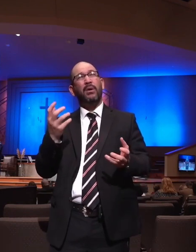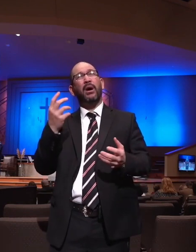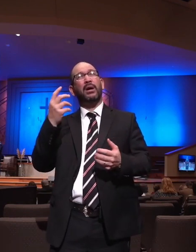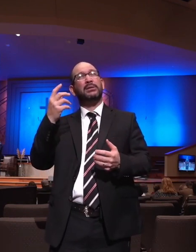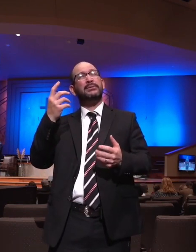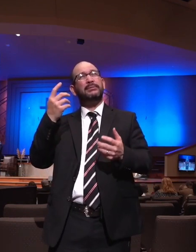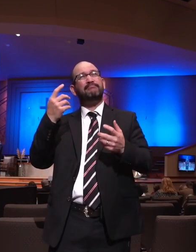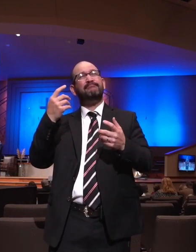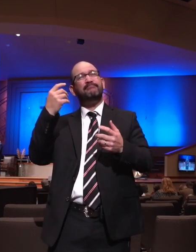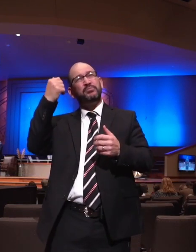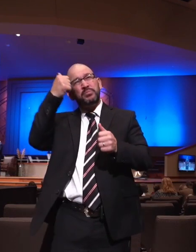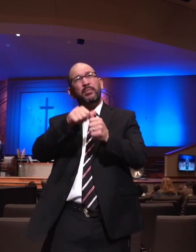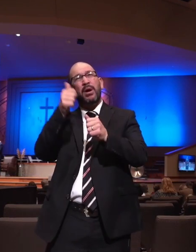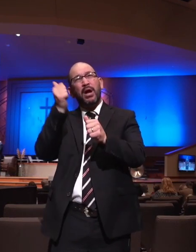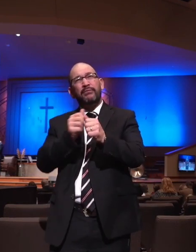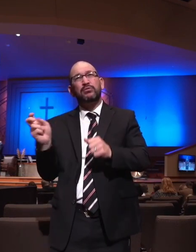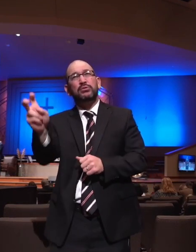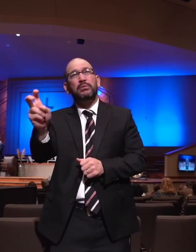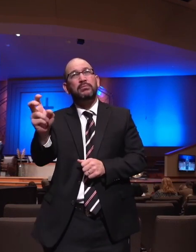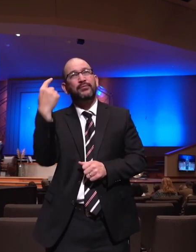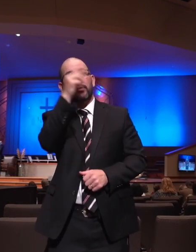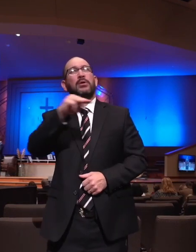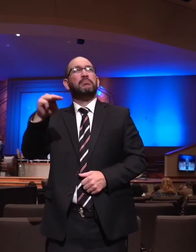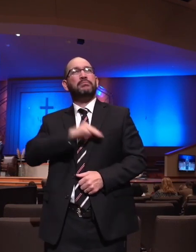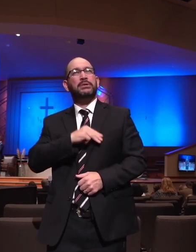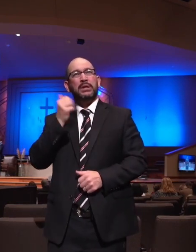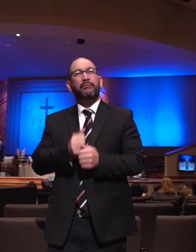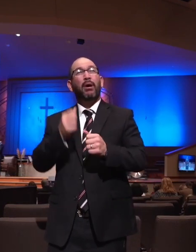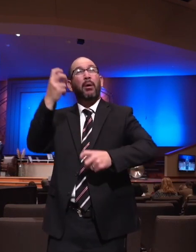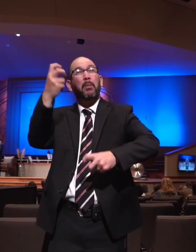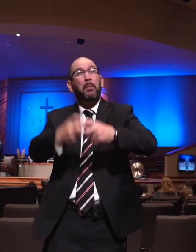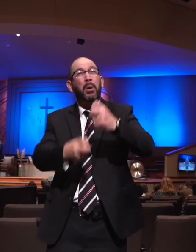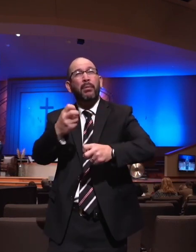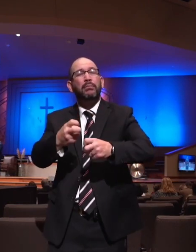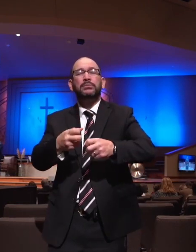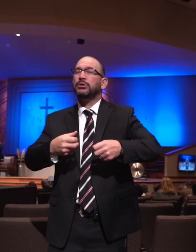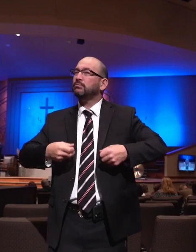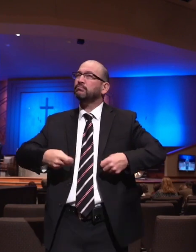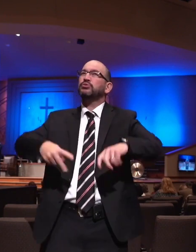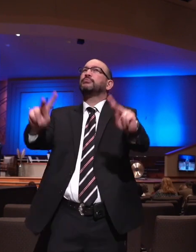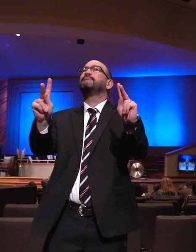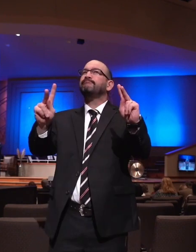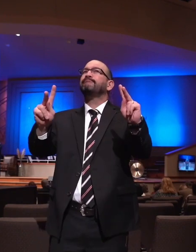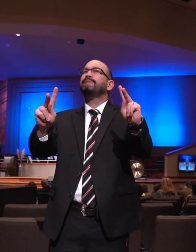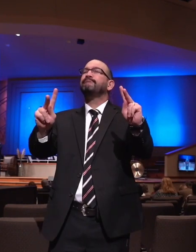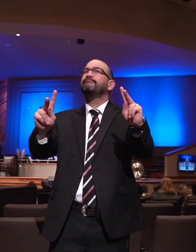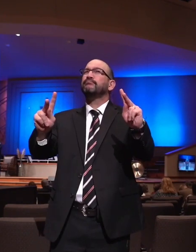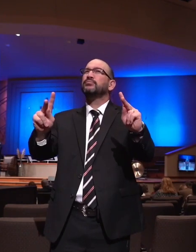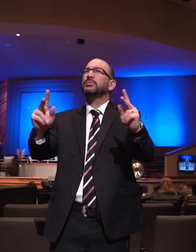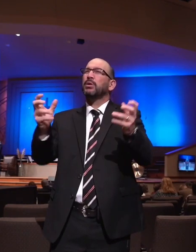every obstacle I'm going to try to make every obstacle an opportunity and I can care